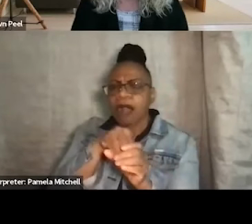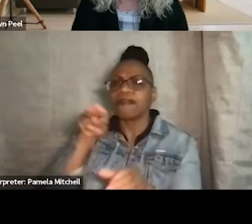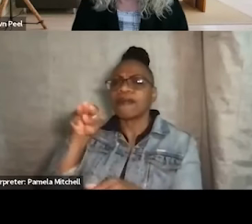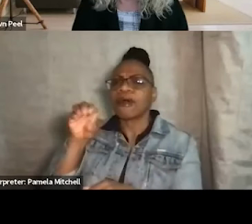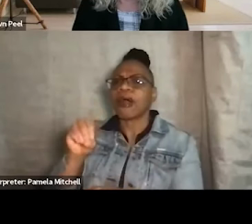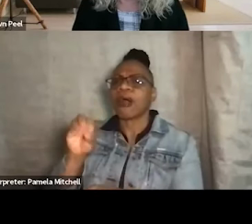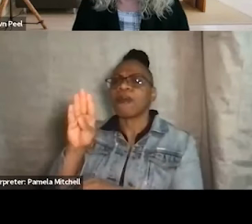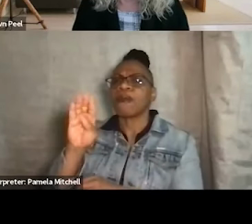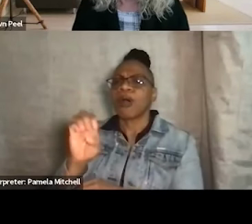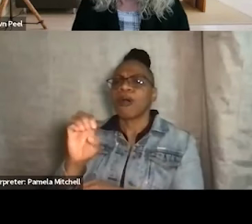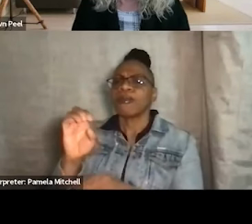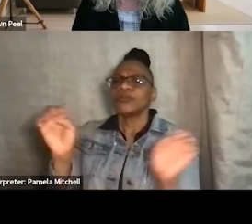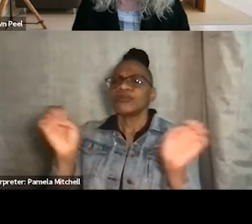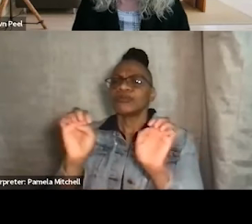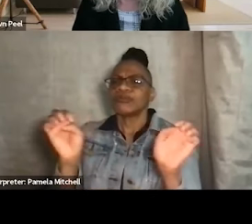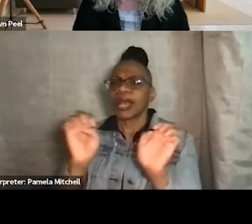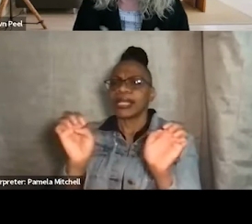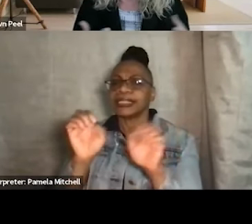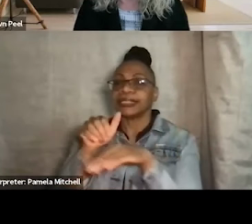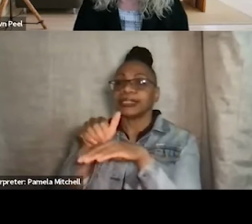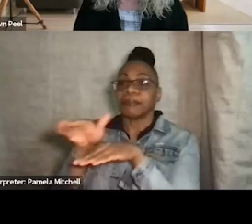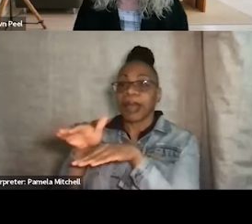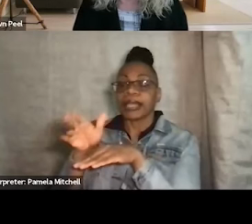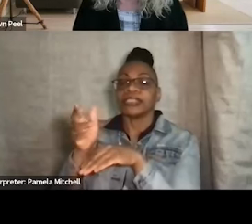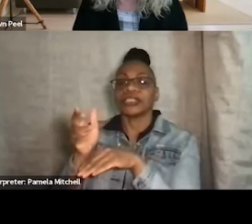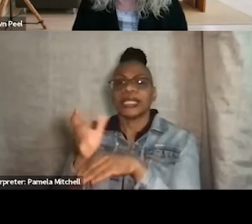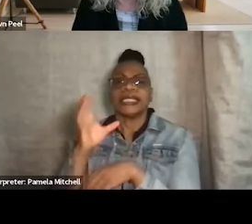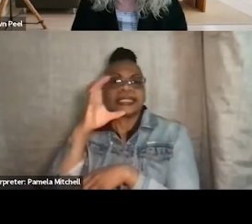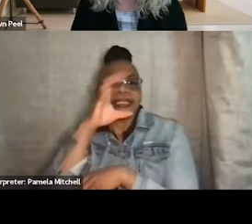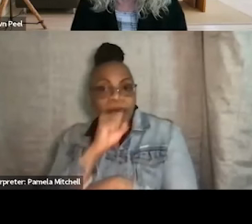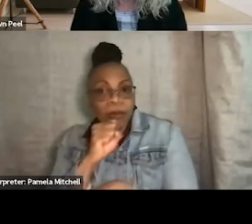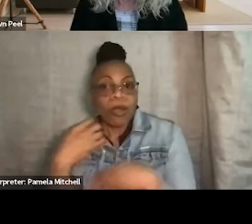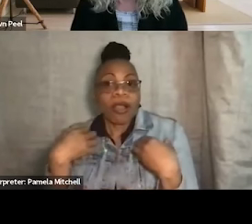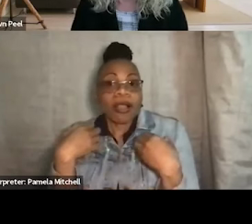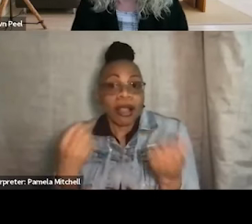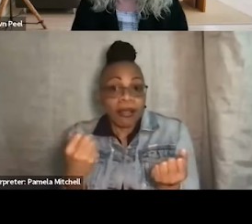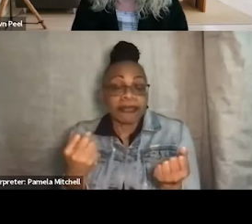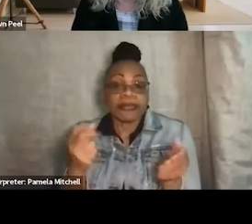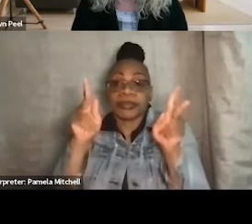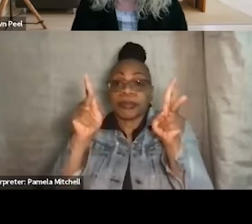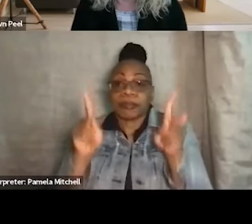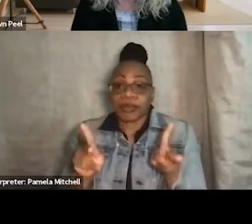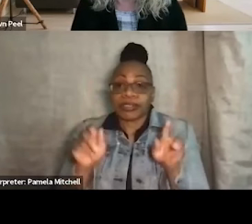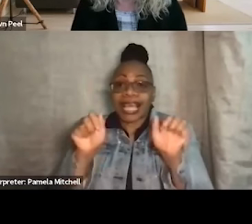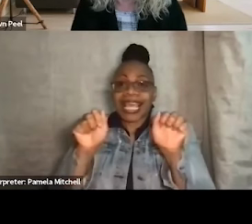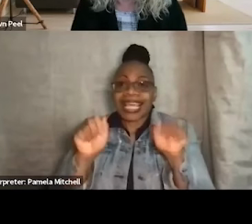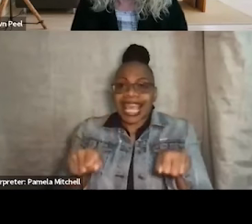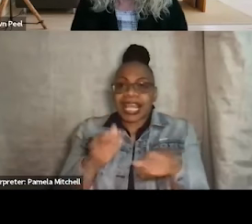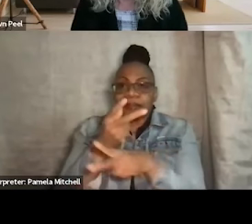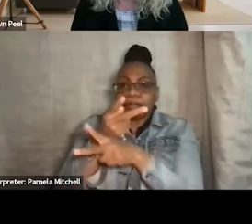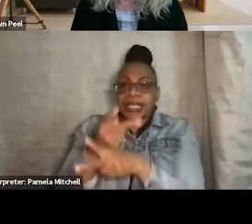So there's an assumption, or confidence, that the individual can be kept safe for up to an hour.